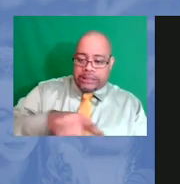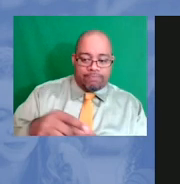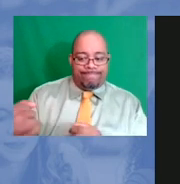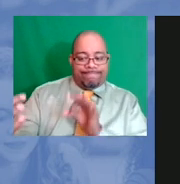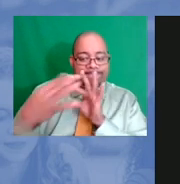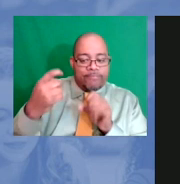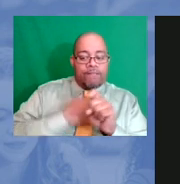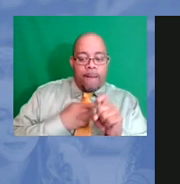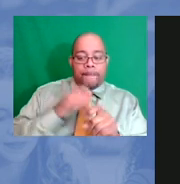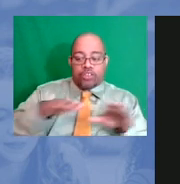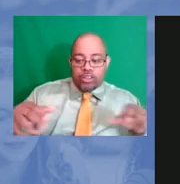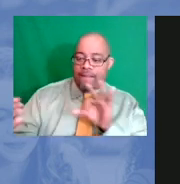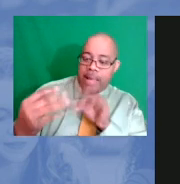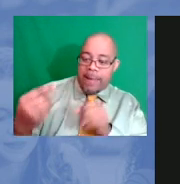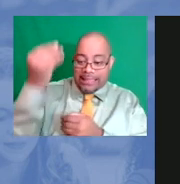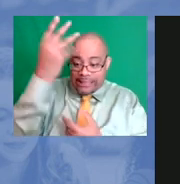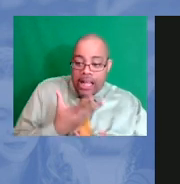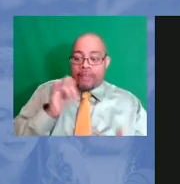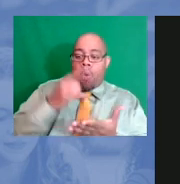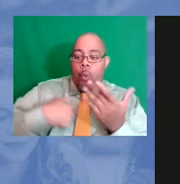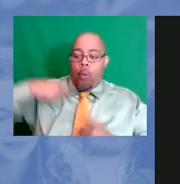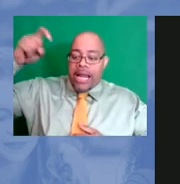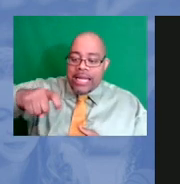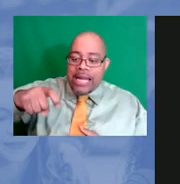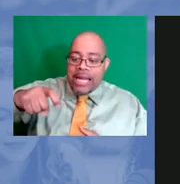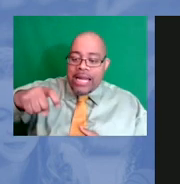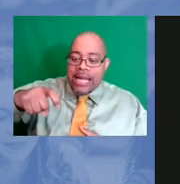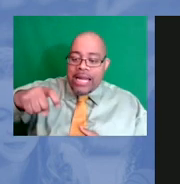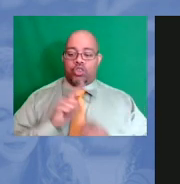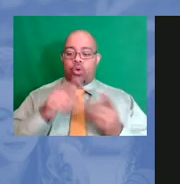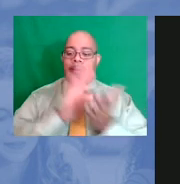US THIS IS WHAT WE NEED IN ORDER FOR US TO BE SUCCESSFUL, IN ORDER FOR US TO HAVE OPPORTUNITY